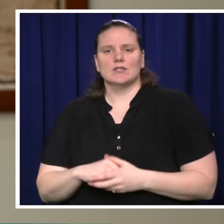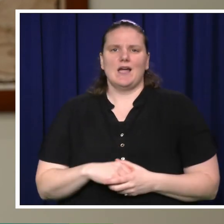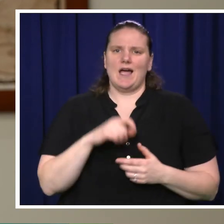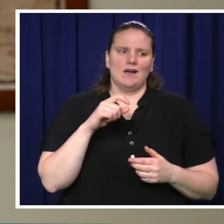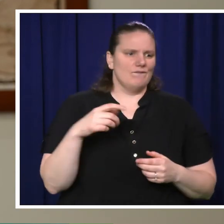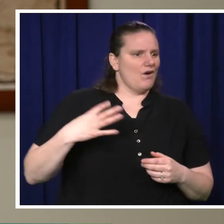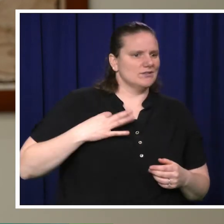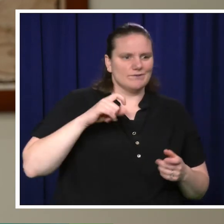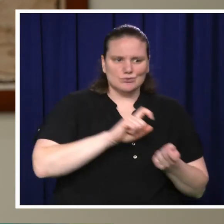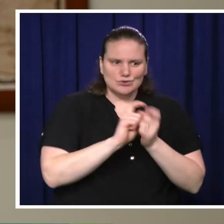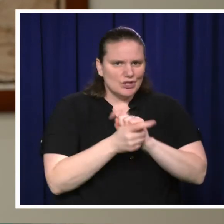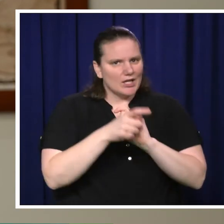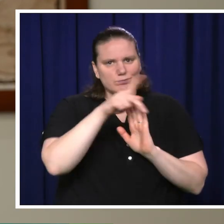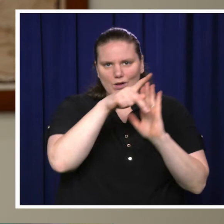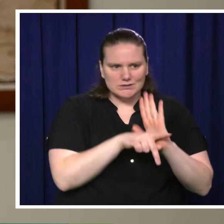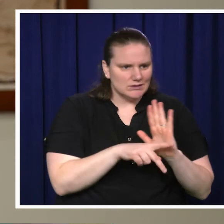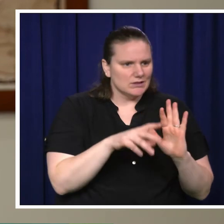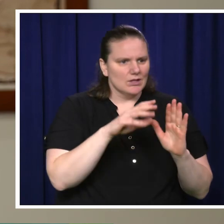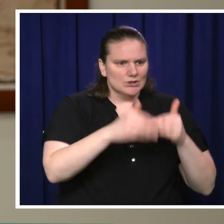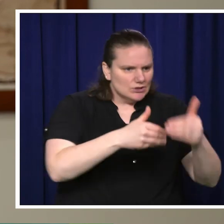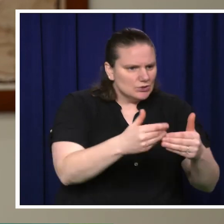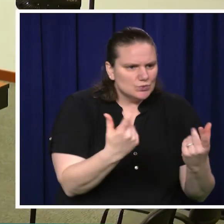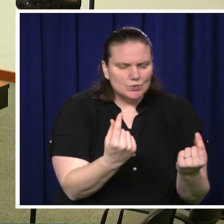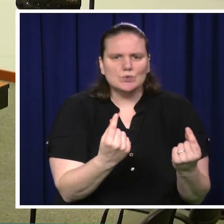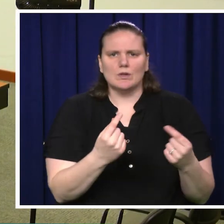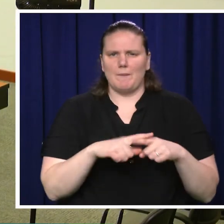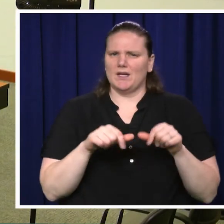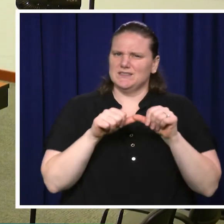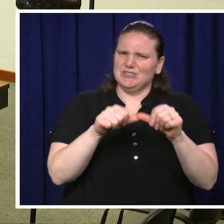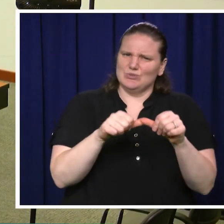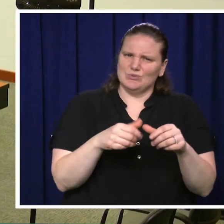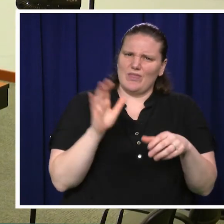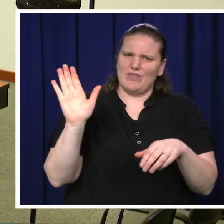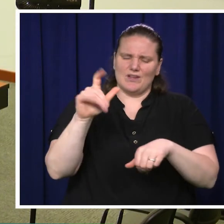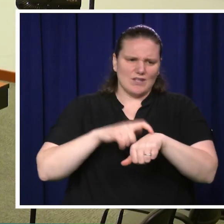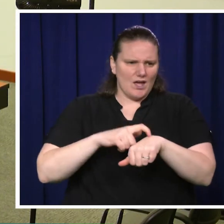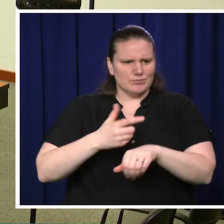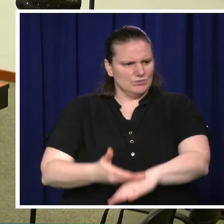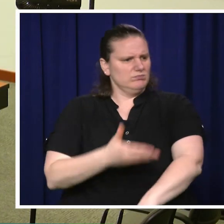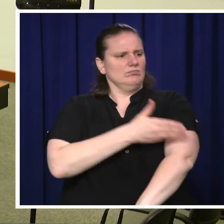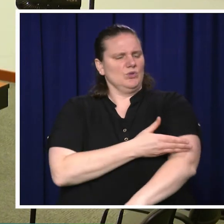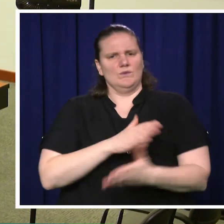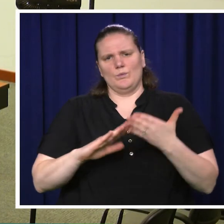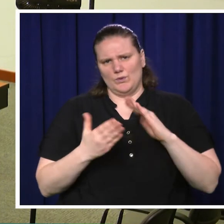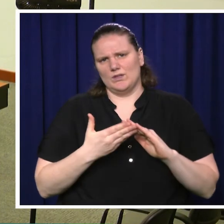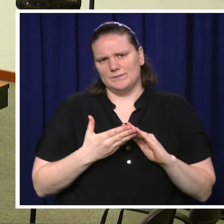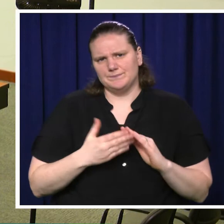These volunteers were forced to change the procedures in the past year, but did so while also continuing to give their time to